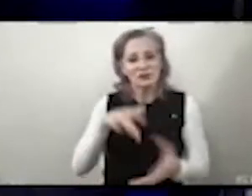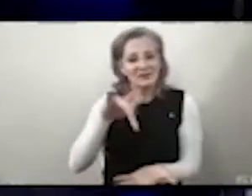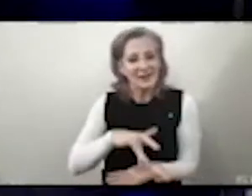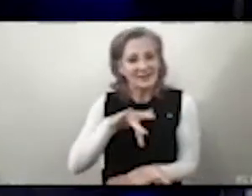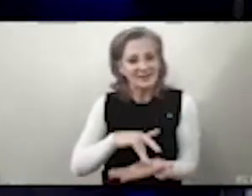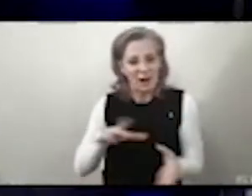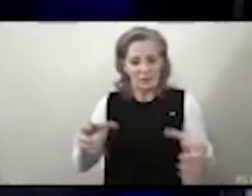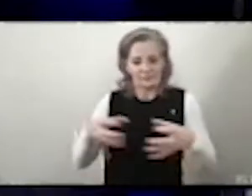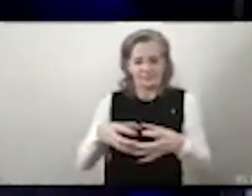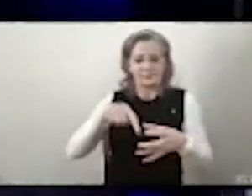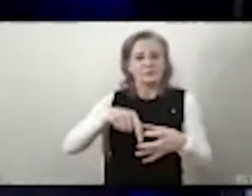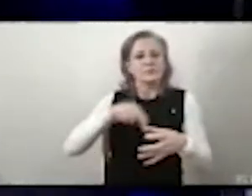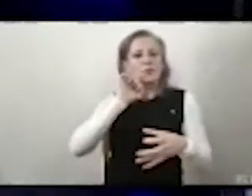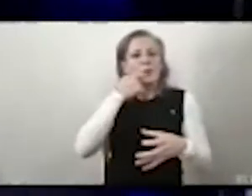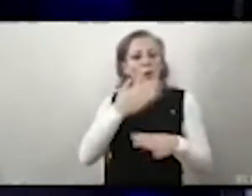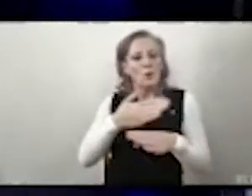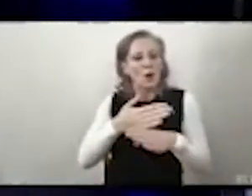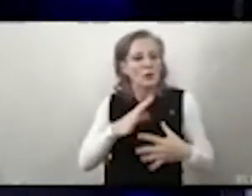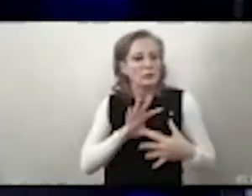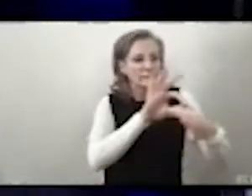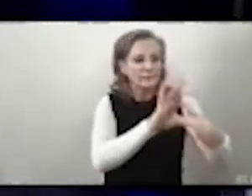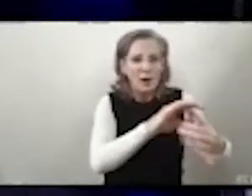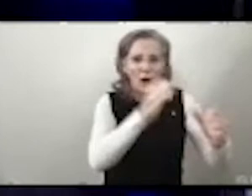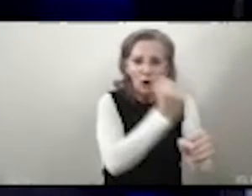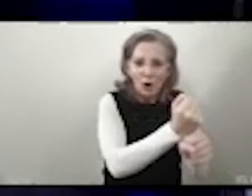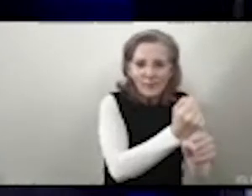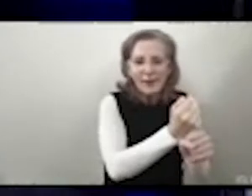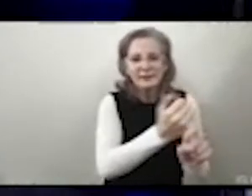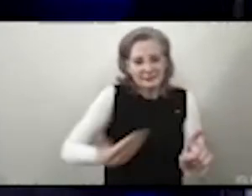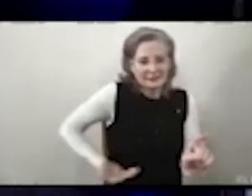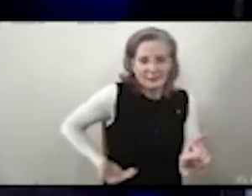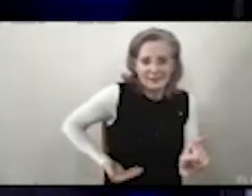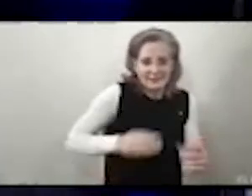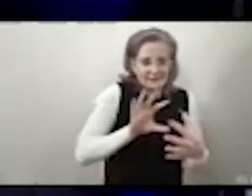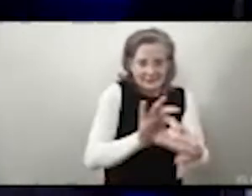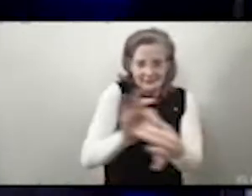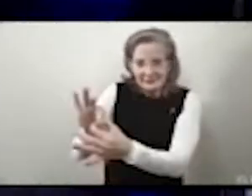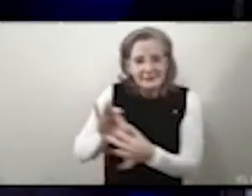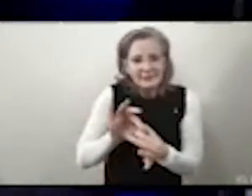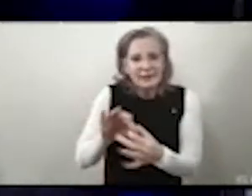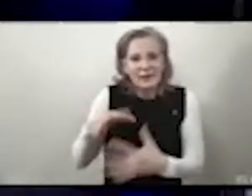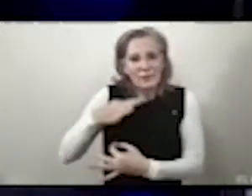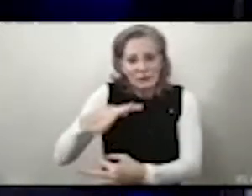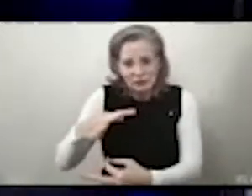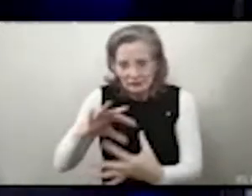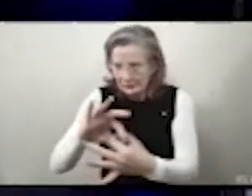with communities and business leaders to build capacity and capability to support effective engagement.